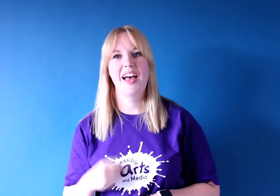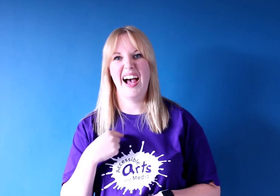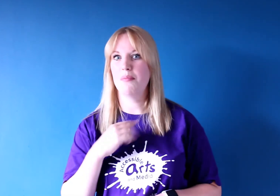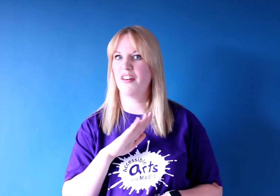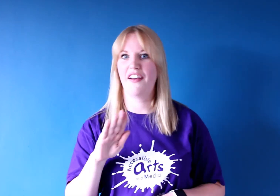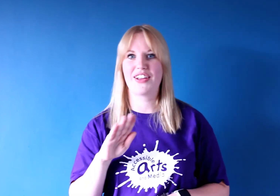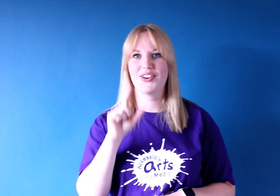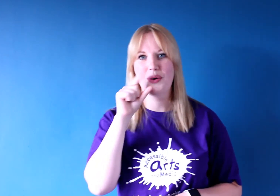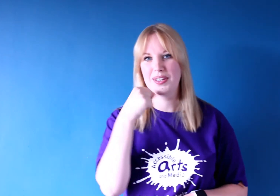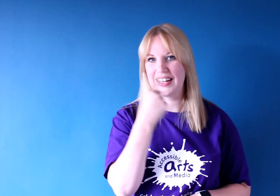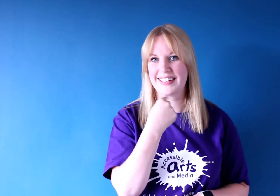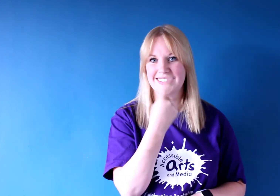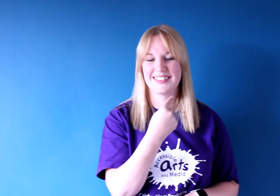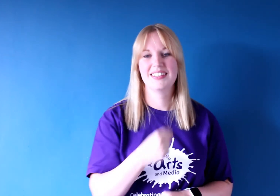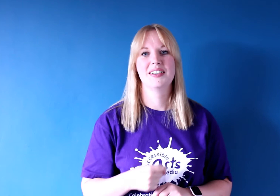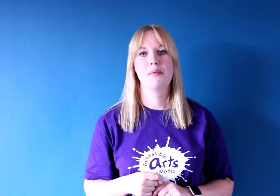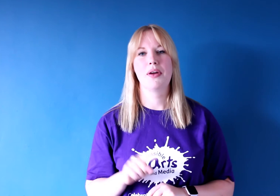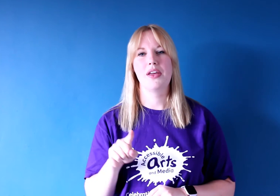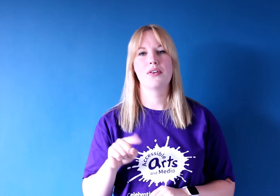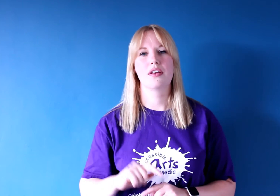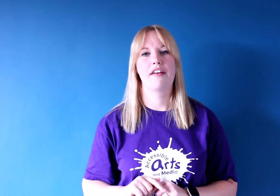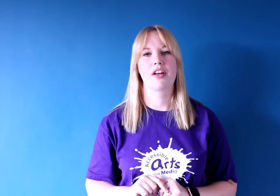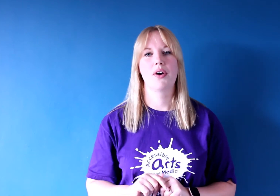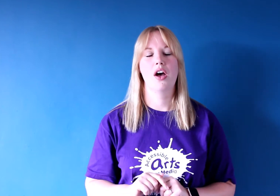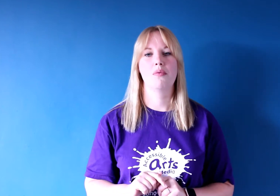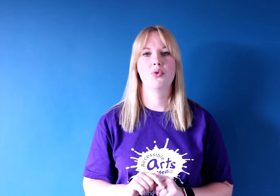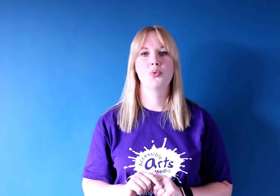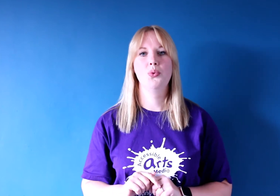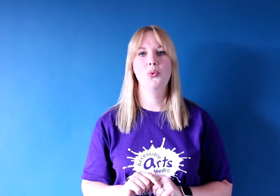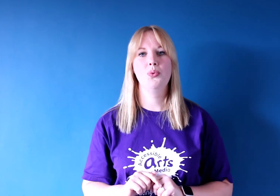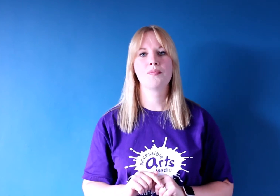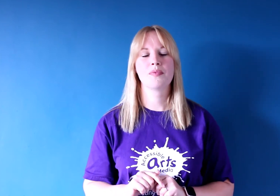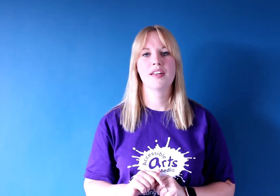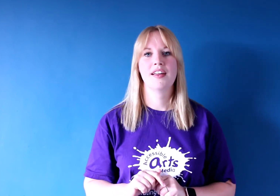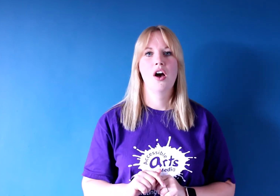I’m not very good at whistling, but you could have a go at home.